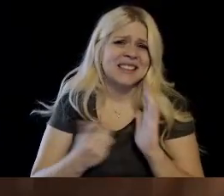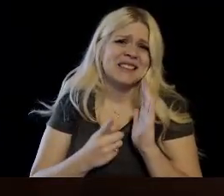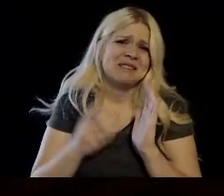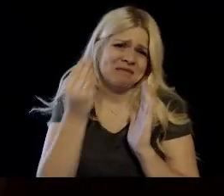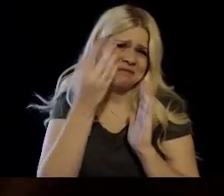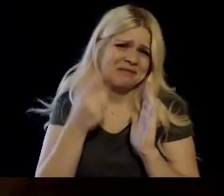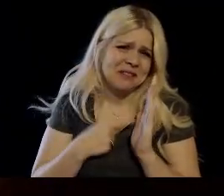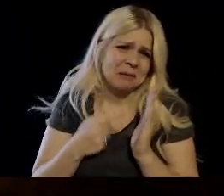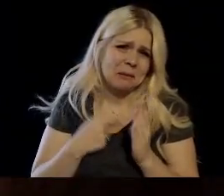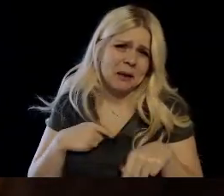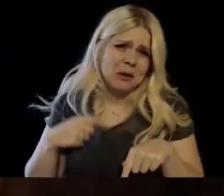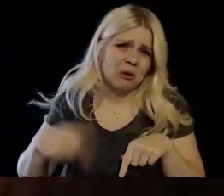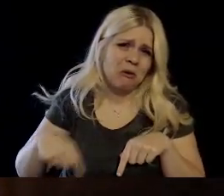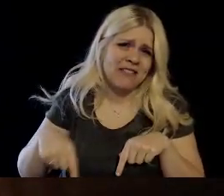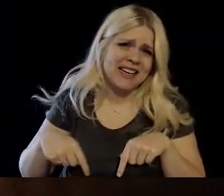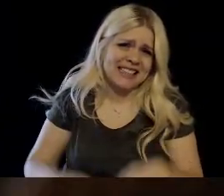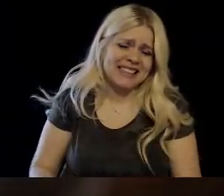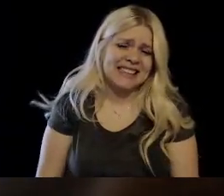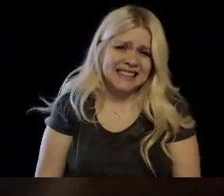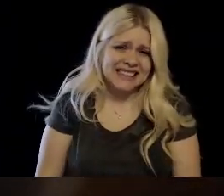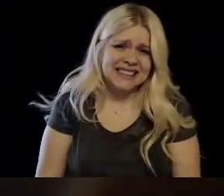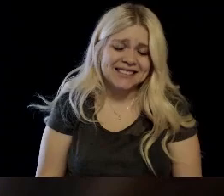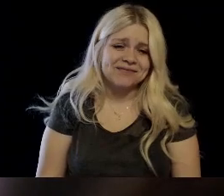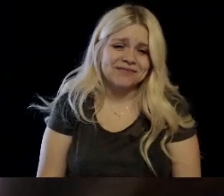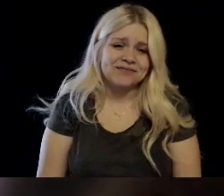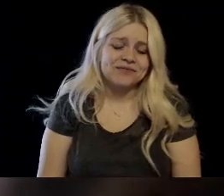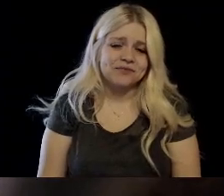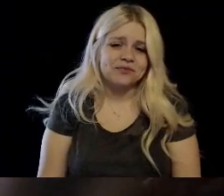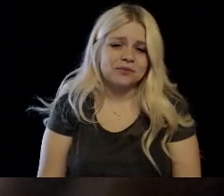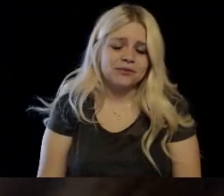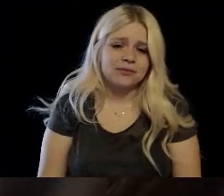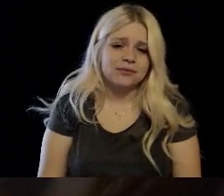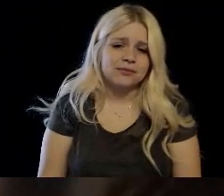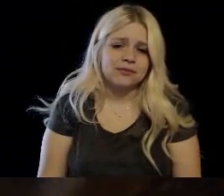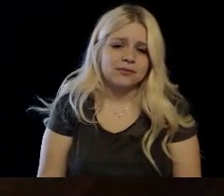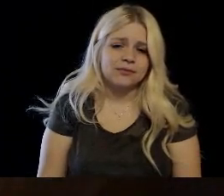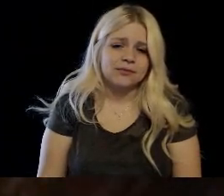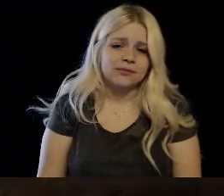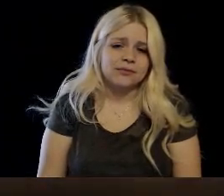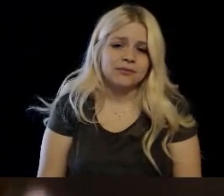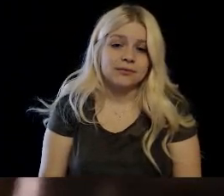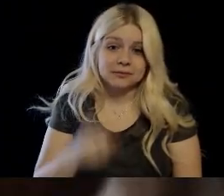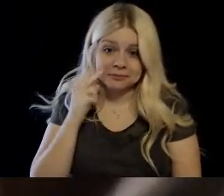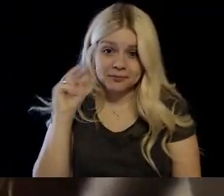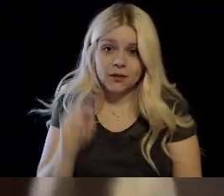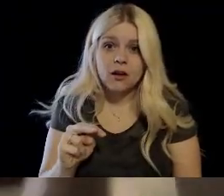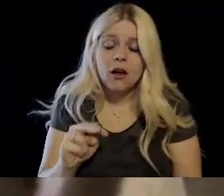Joanne: So, if you look down at the ground Erica: There's a perfect one!